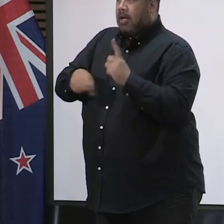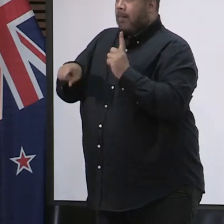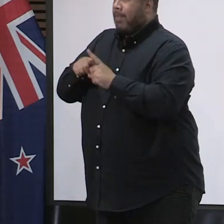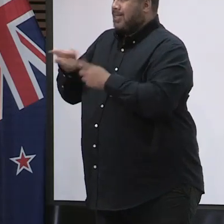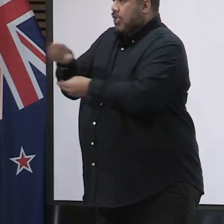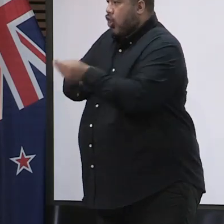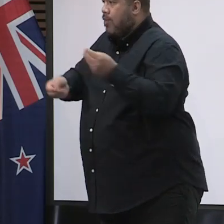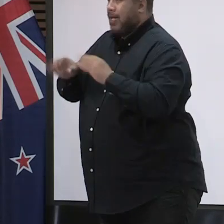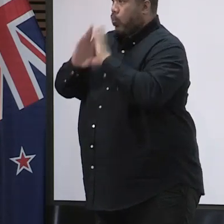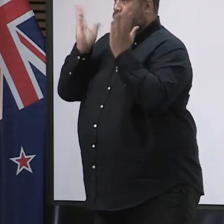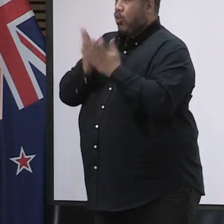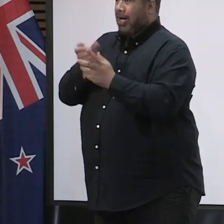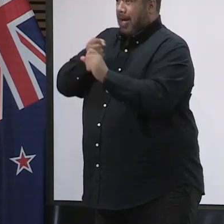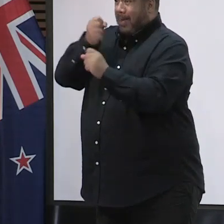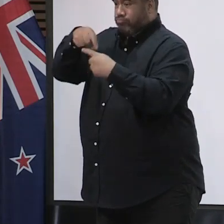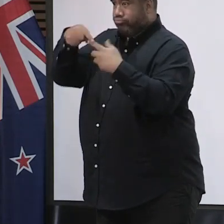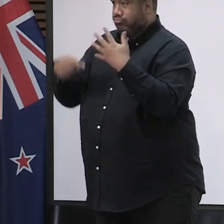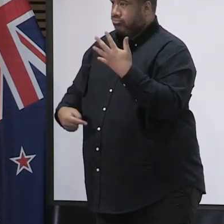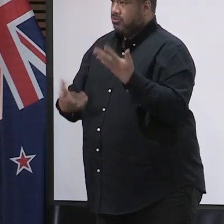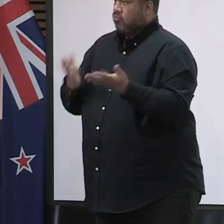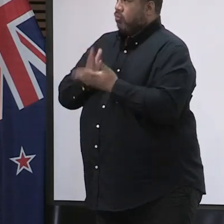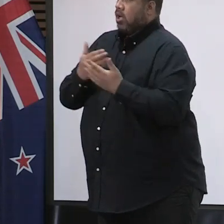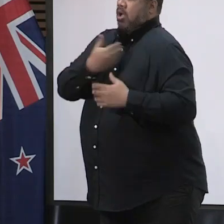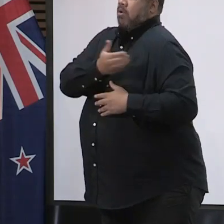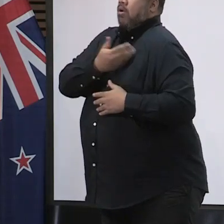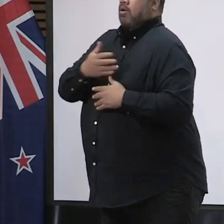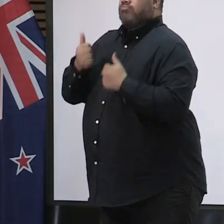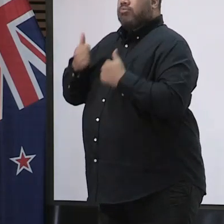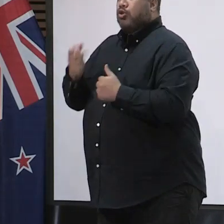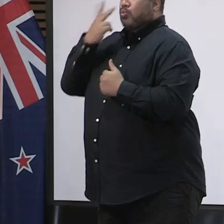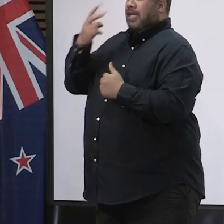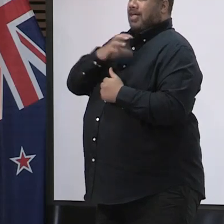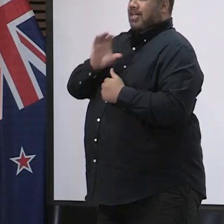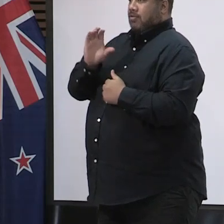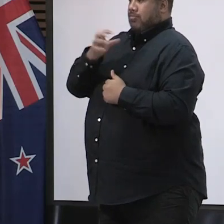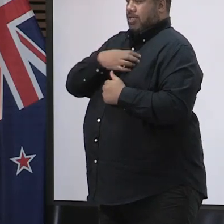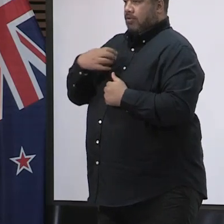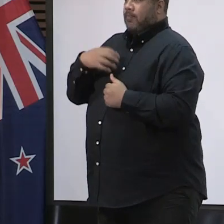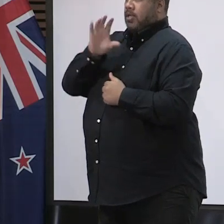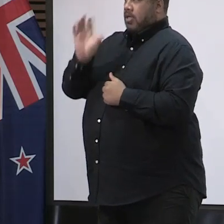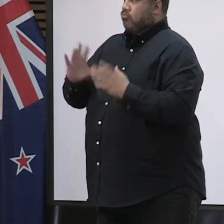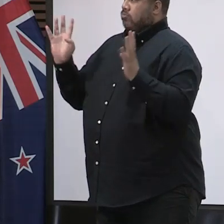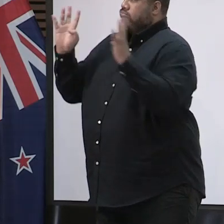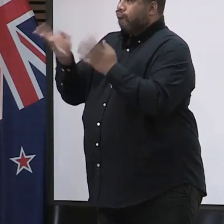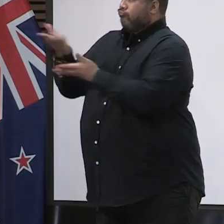be doing, the impact is not just on health, but socially